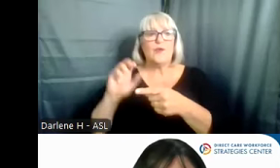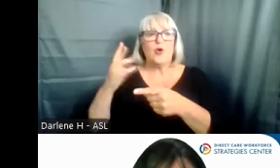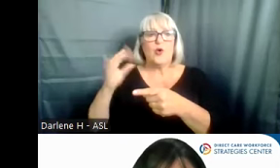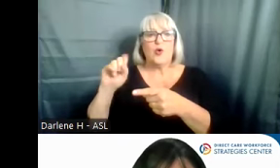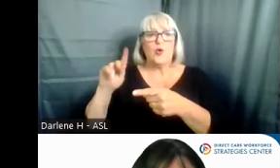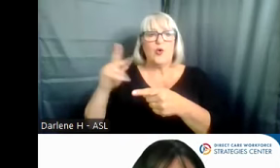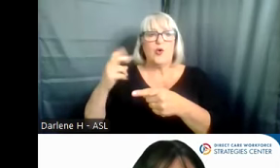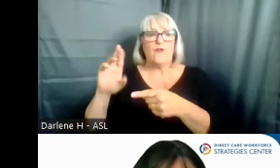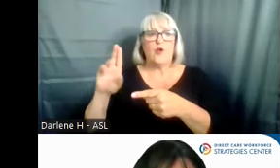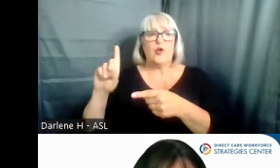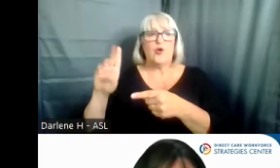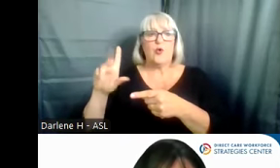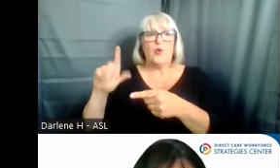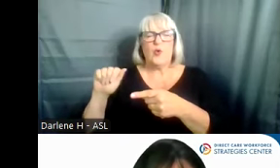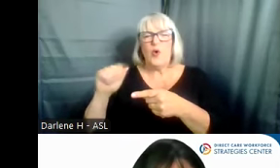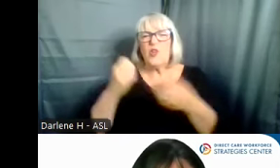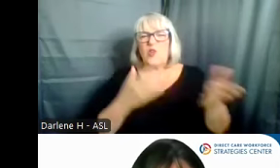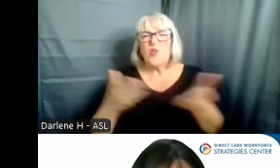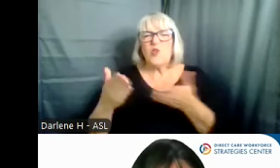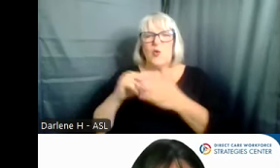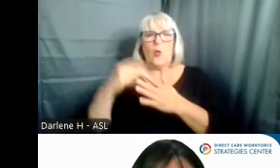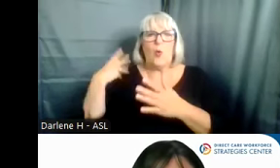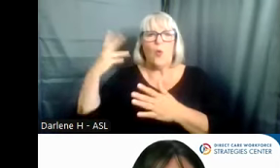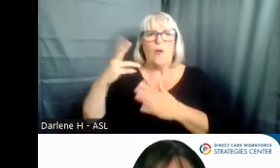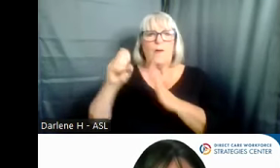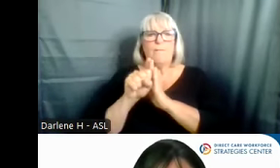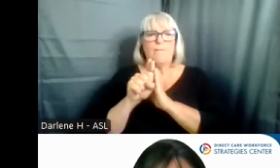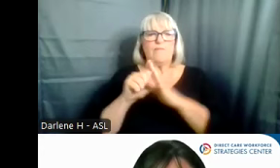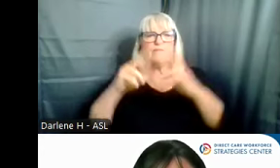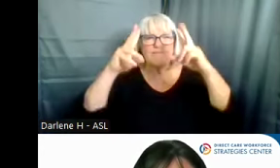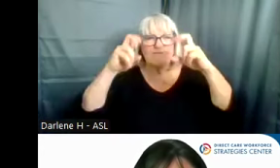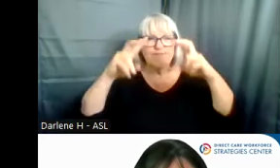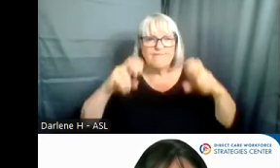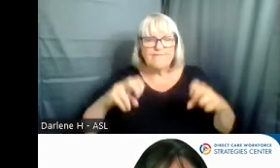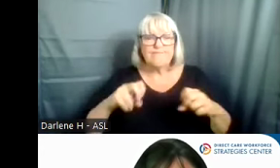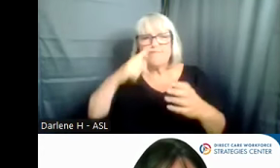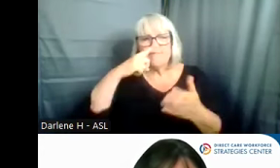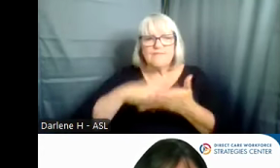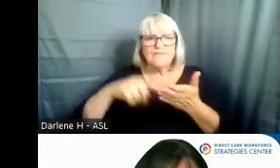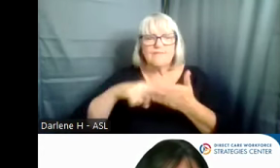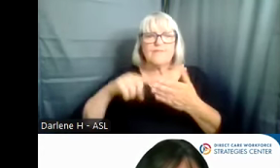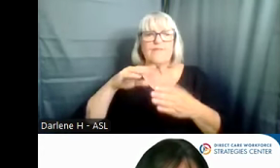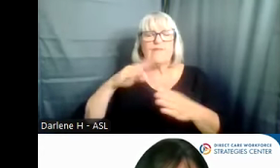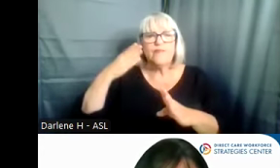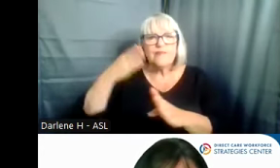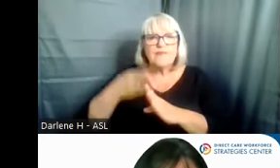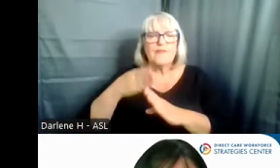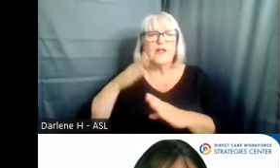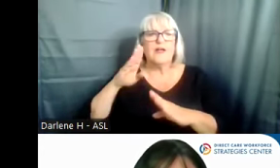qualitative and quantitative research methods with an emphasis on workforce program and policy evaluation.